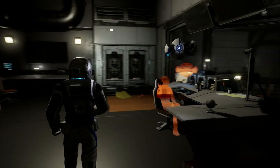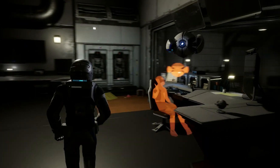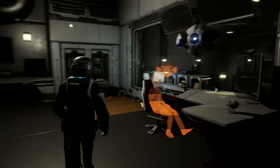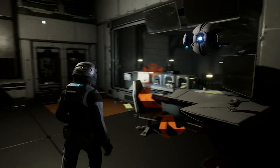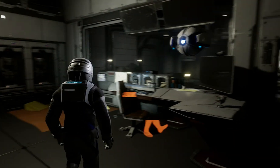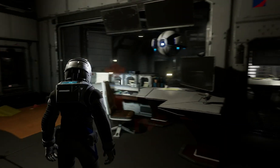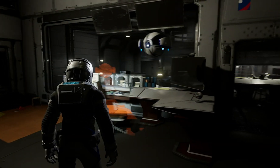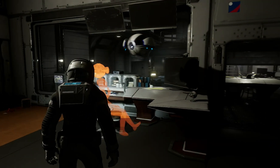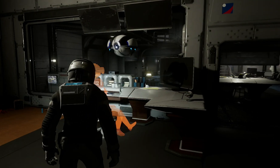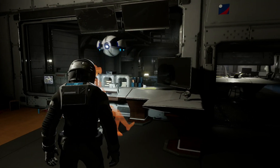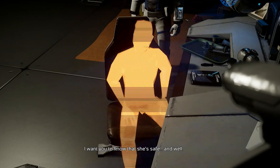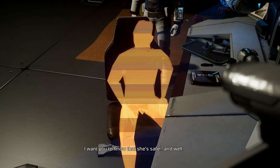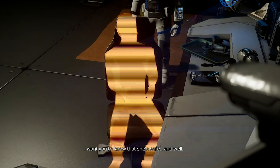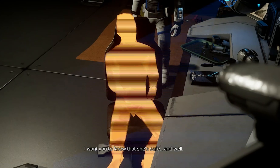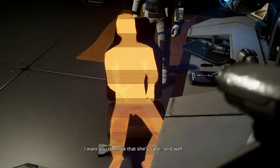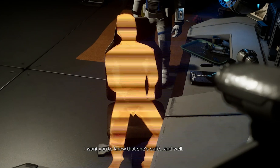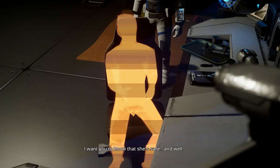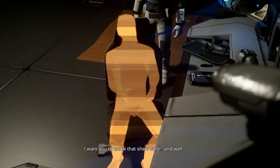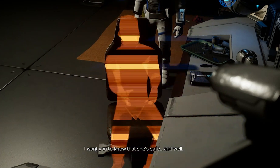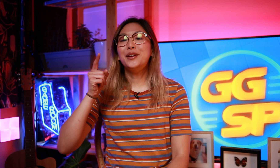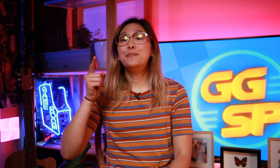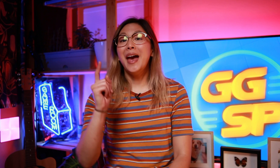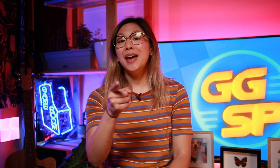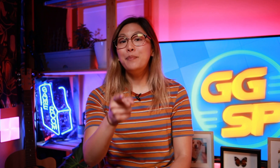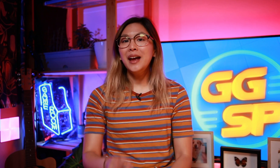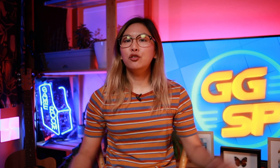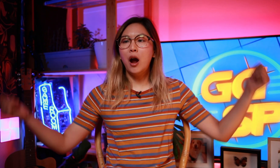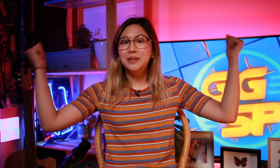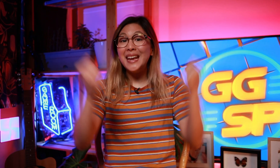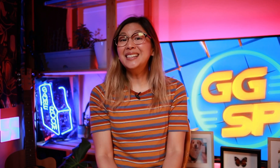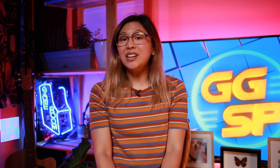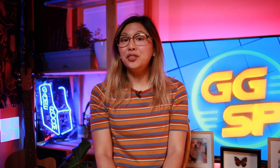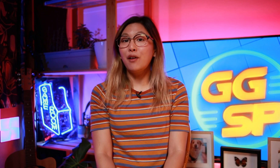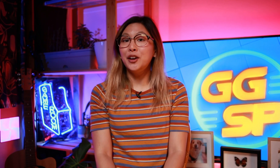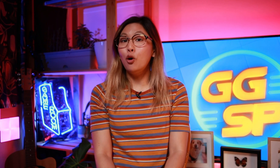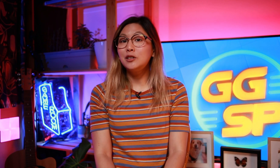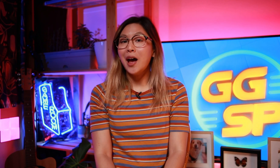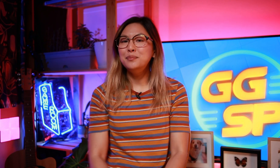I want you to know that she's safe. Now keep your head back, your arms inside the ride at all times,